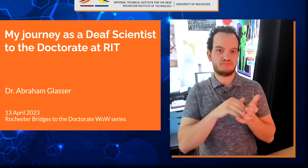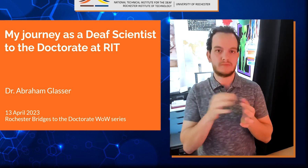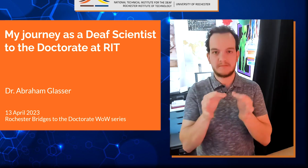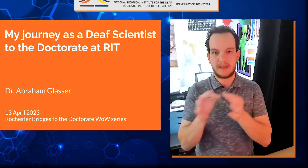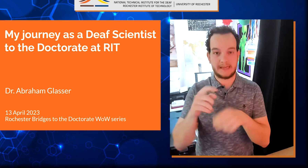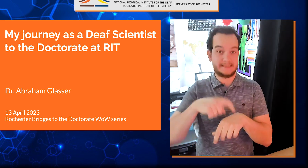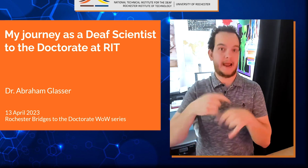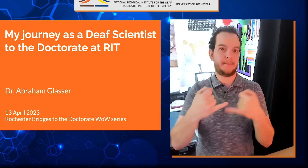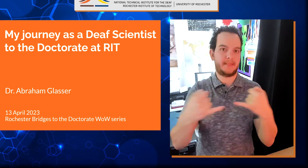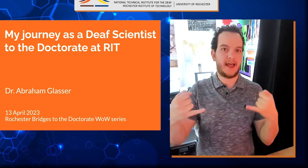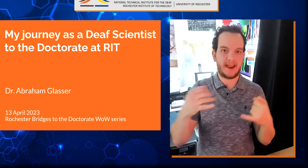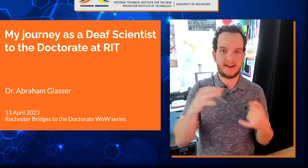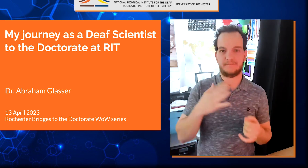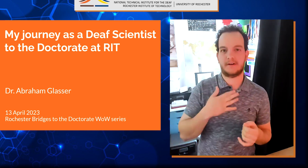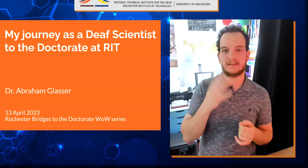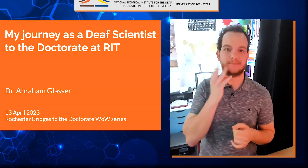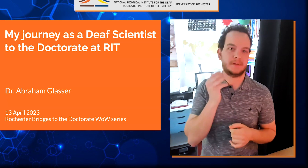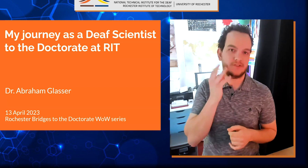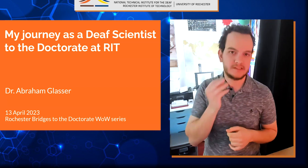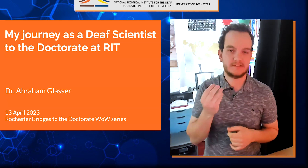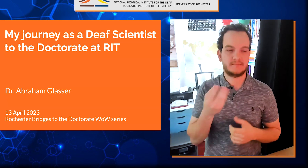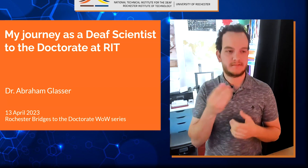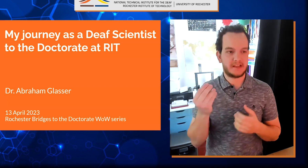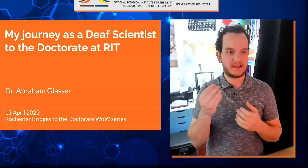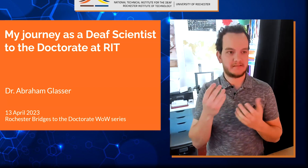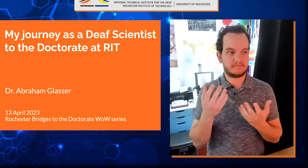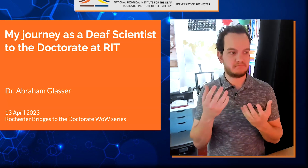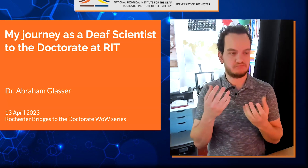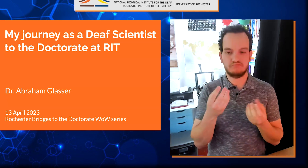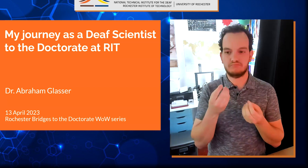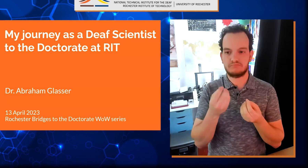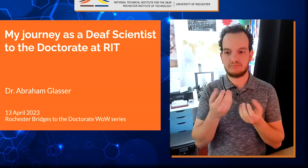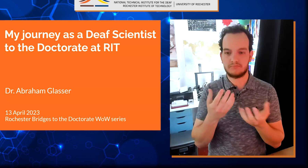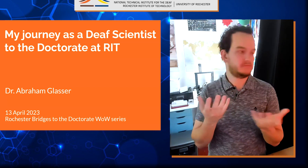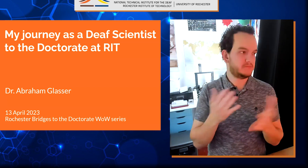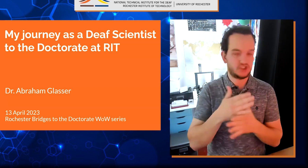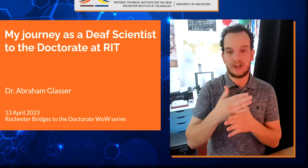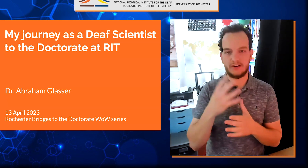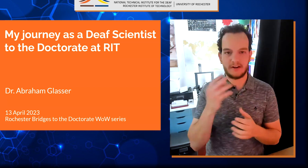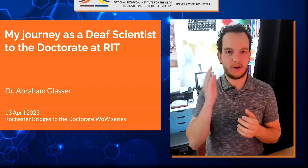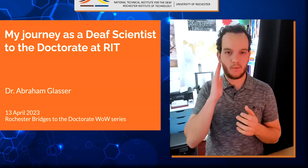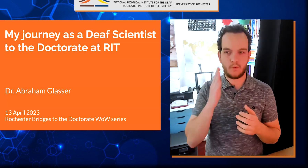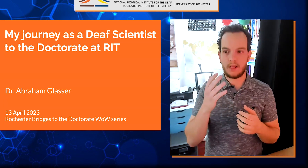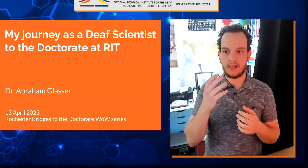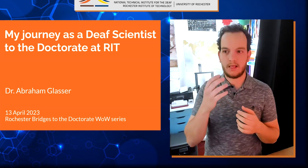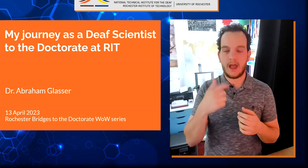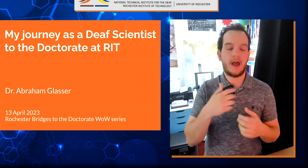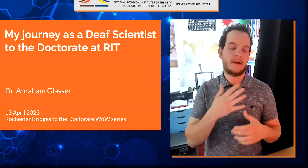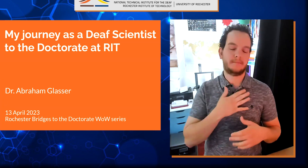but I will be talking about them again as I explain my timeline of my experiences.